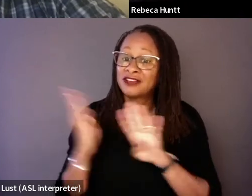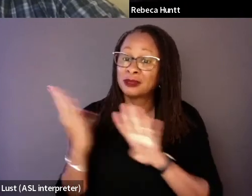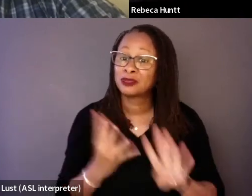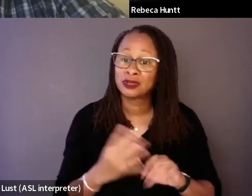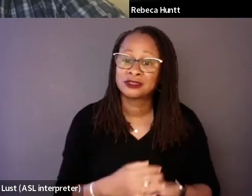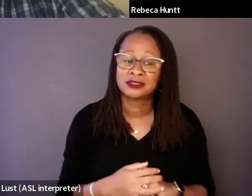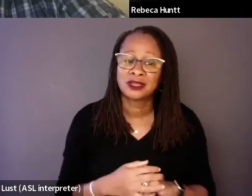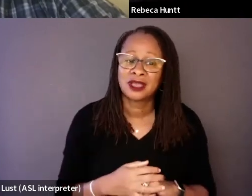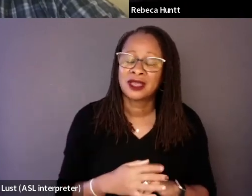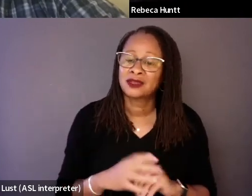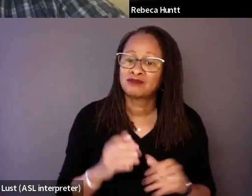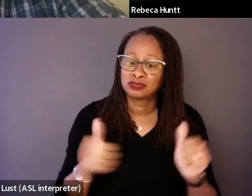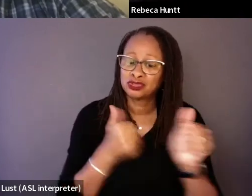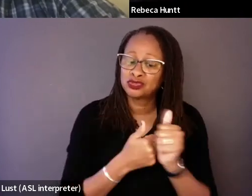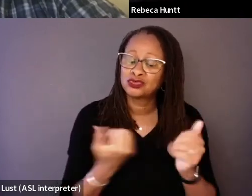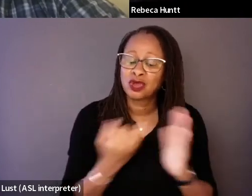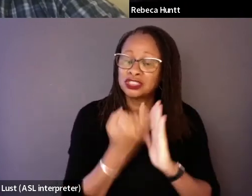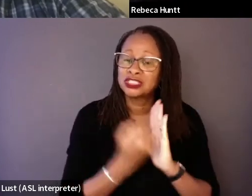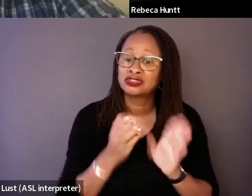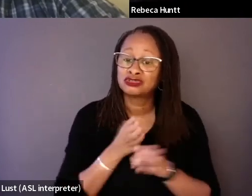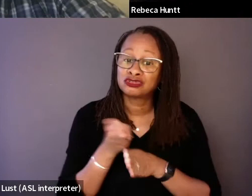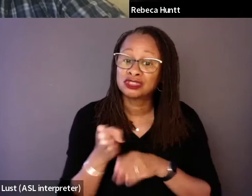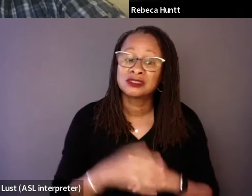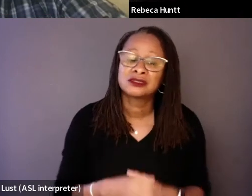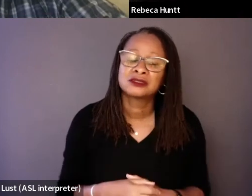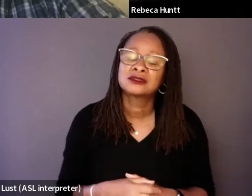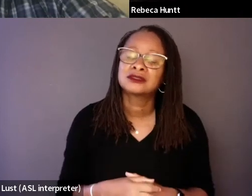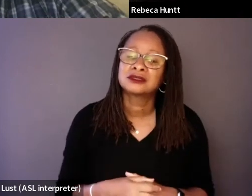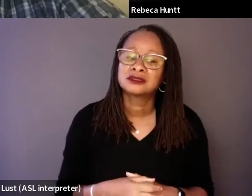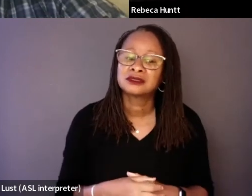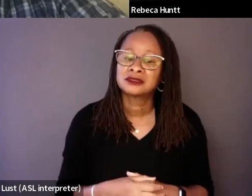of immigrants that pursue artistic careers and, you know, the sort of -- the understanding of the